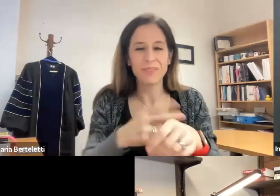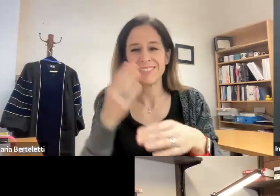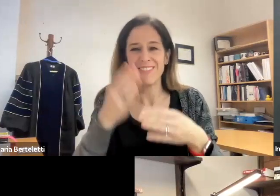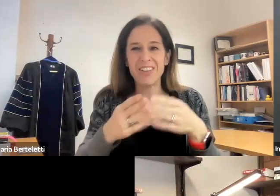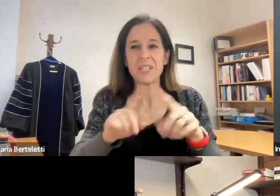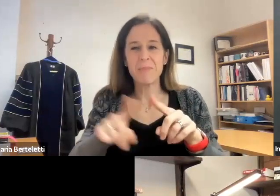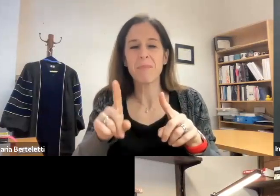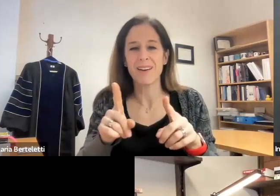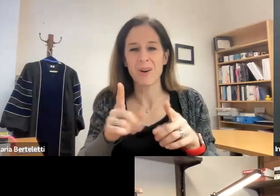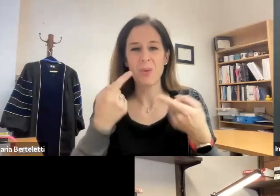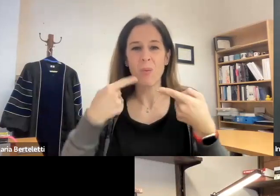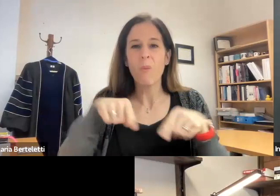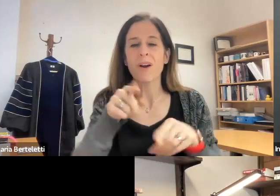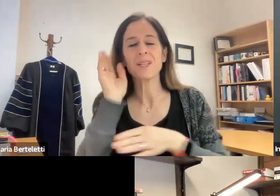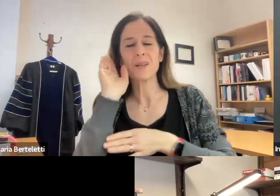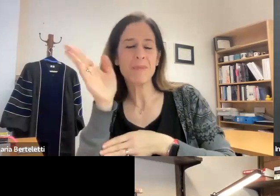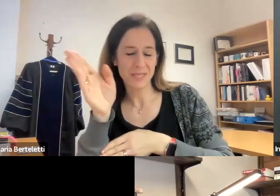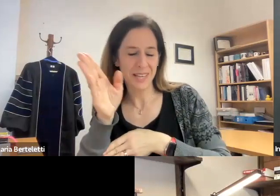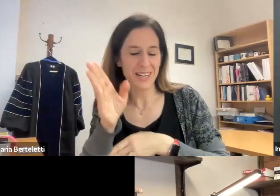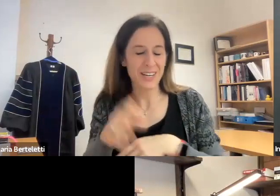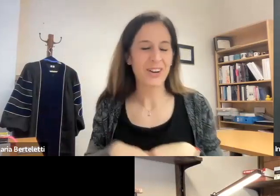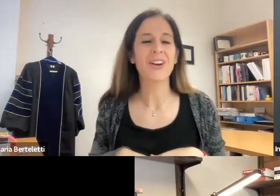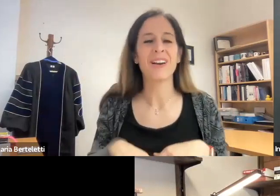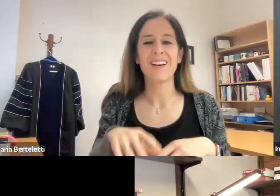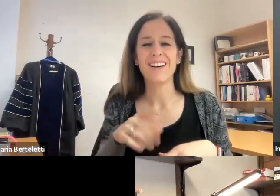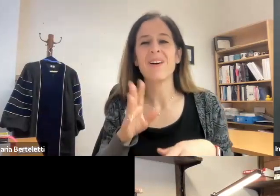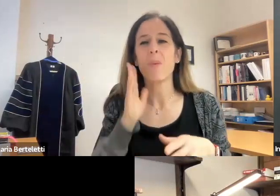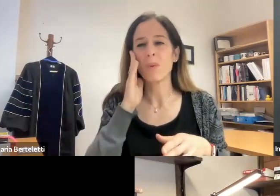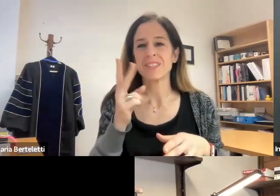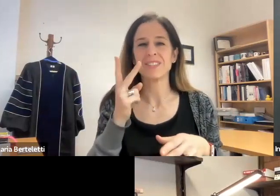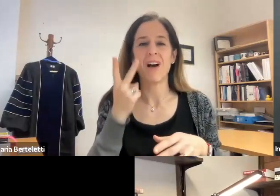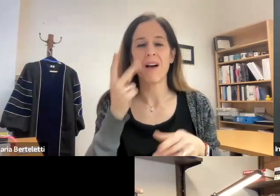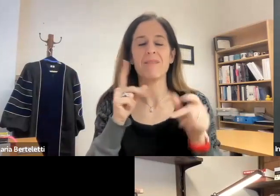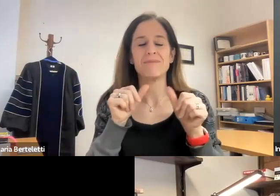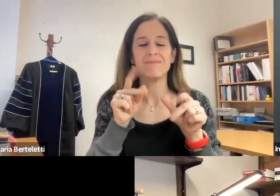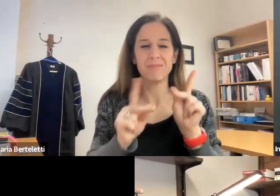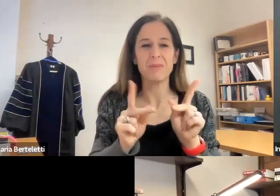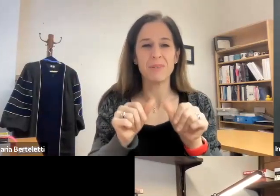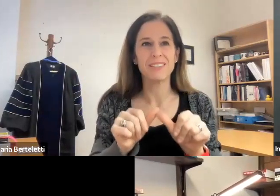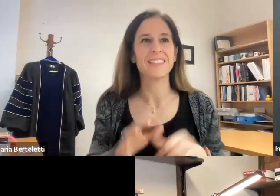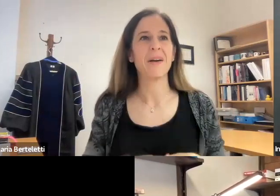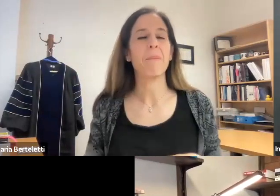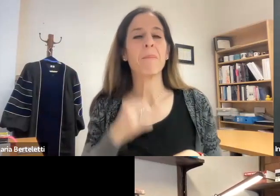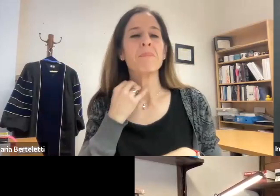And I saw the number 46 was at the pinnacle of discussion. I think now people have started to sign off because they need